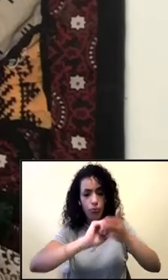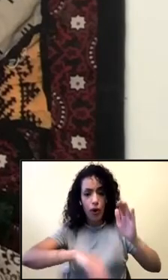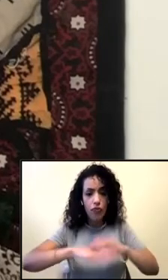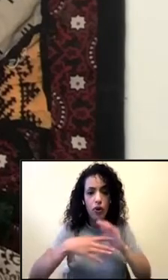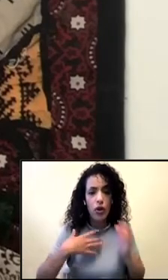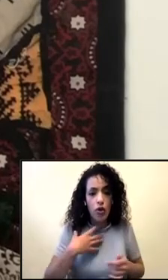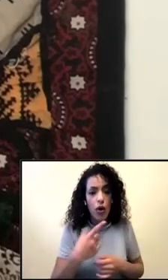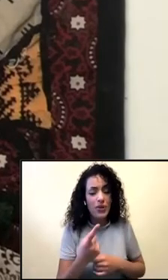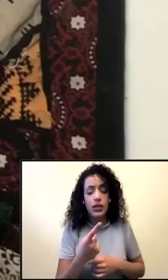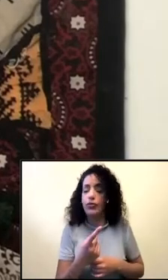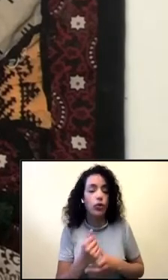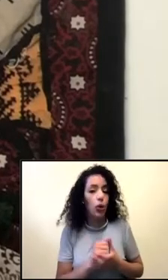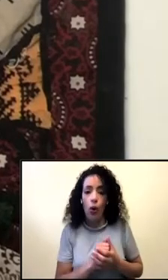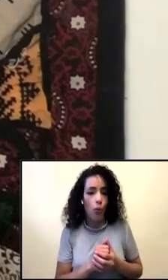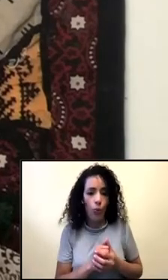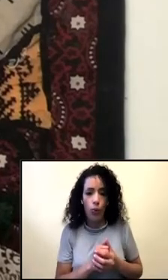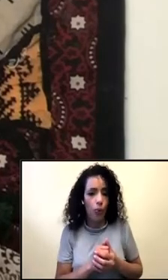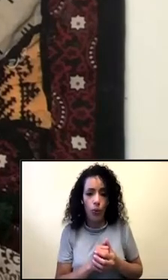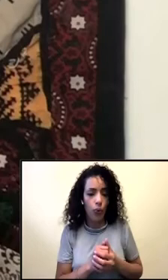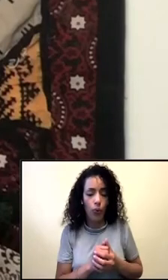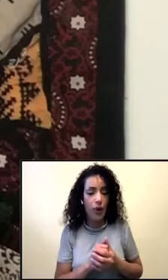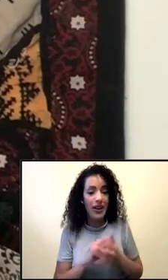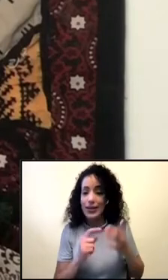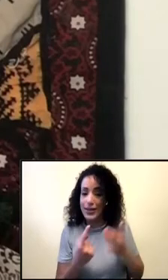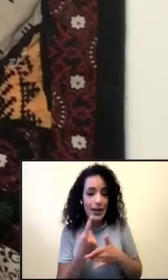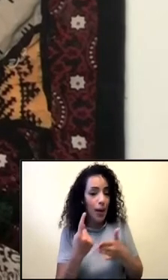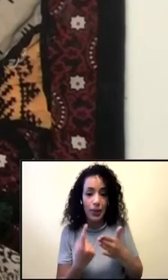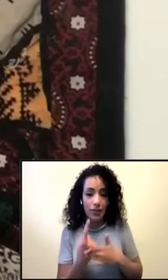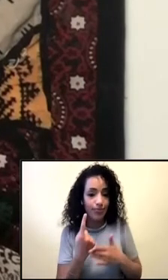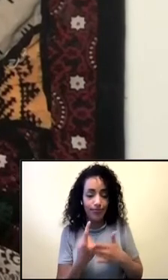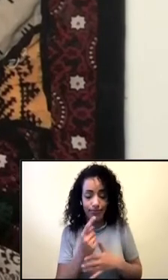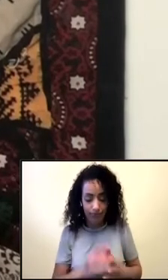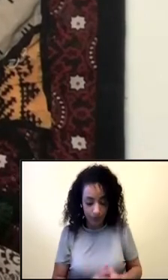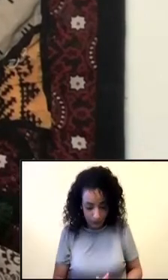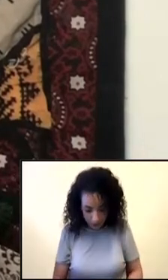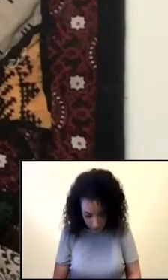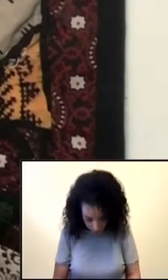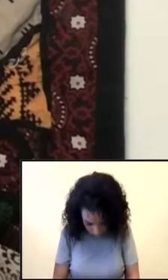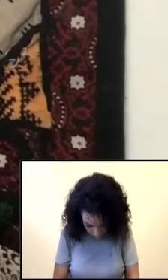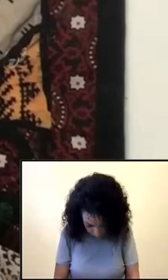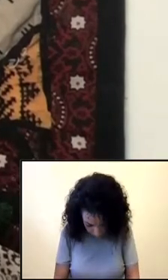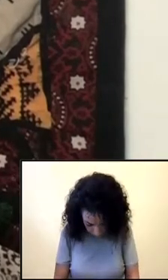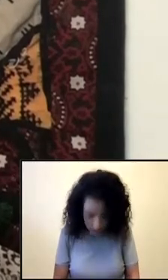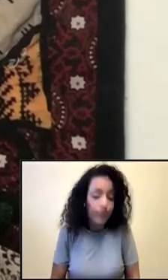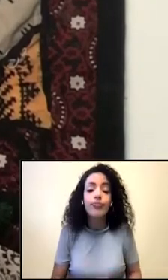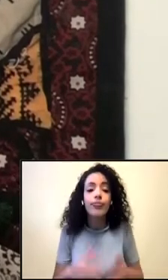it doesn't happen and I think what's happened through digital means, is that we can create